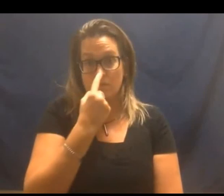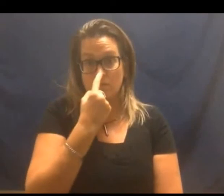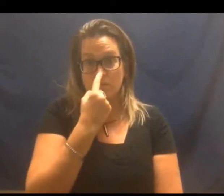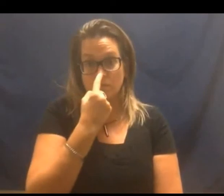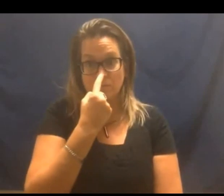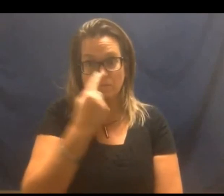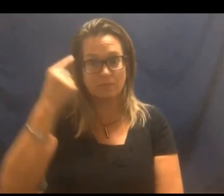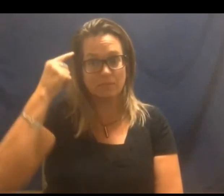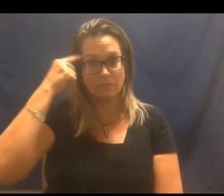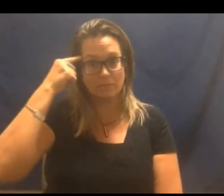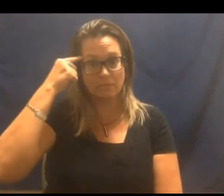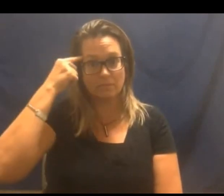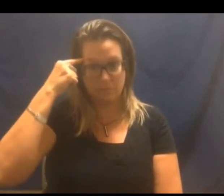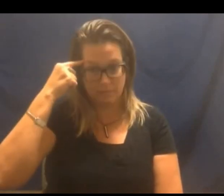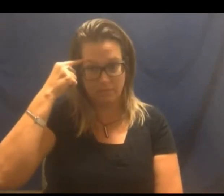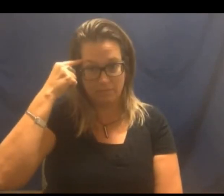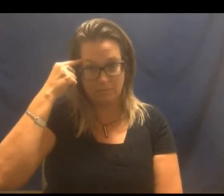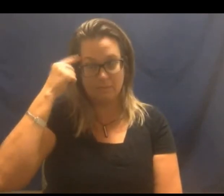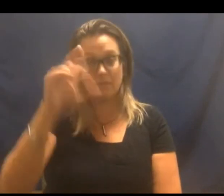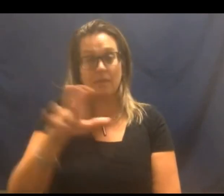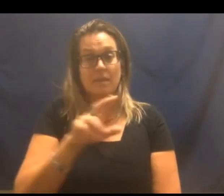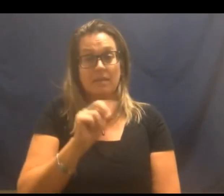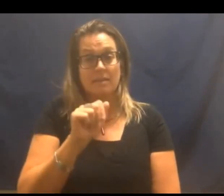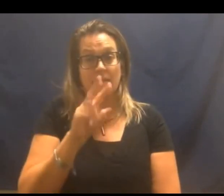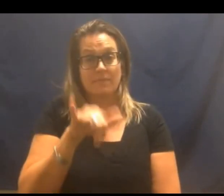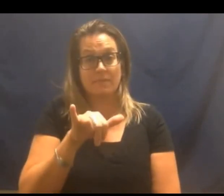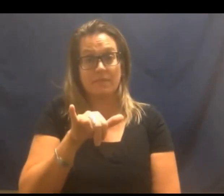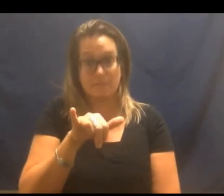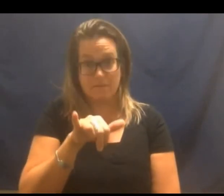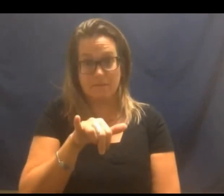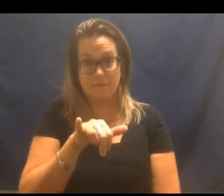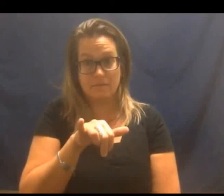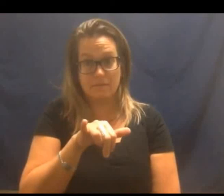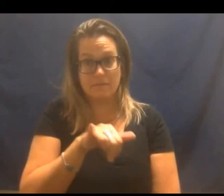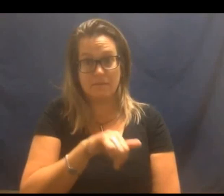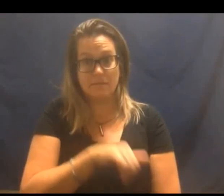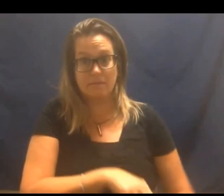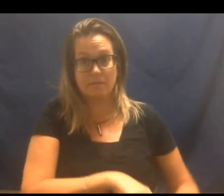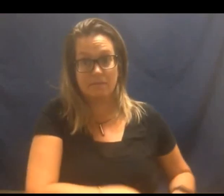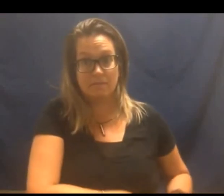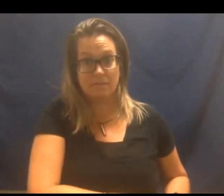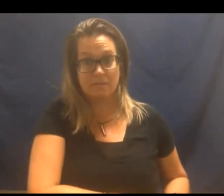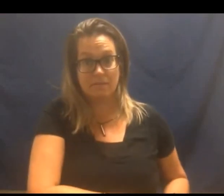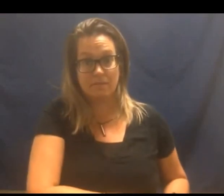looks and then how that's influenced by the location. In NAVY it